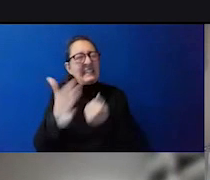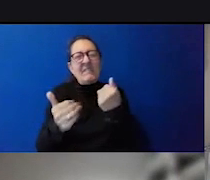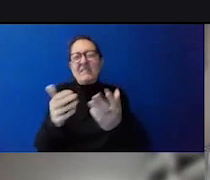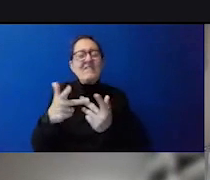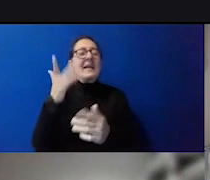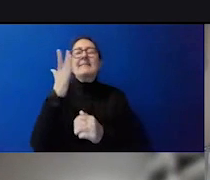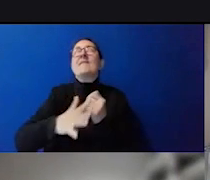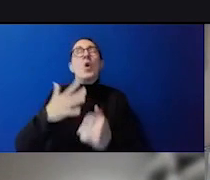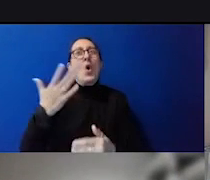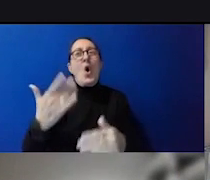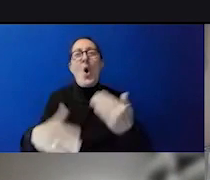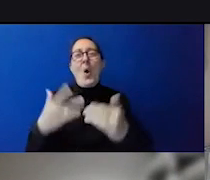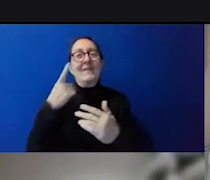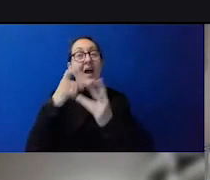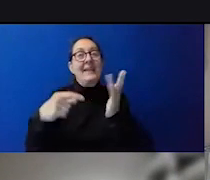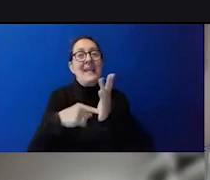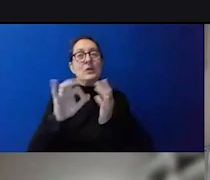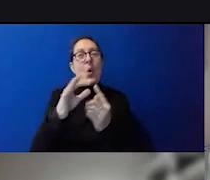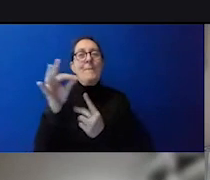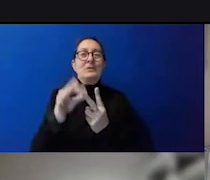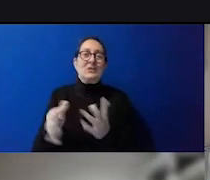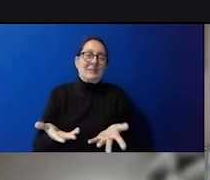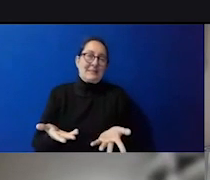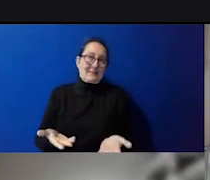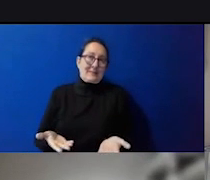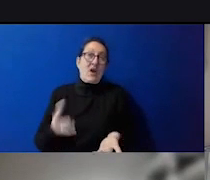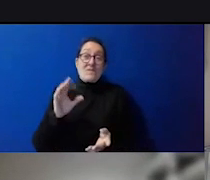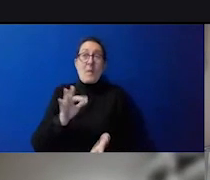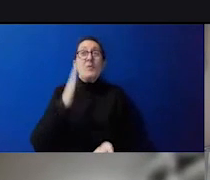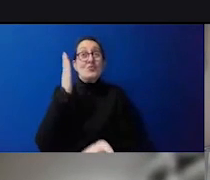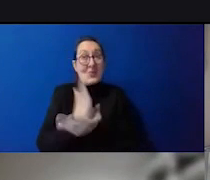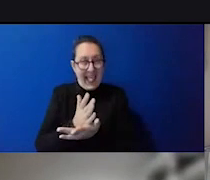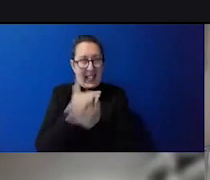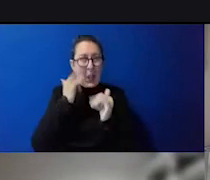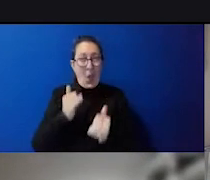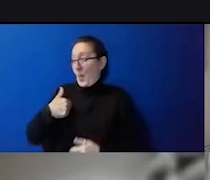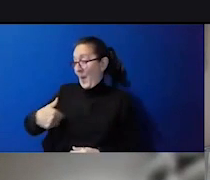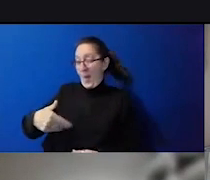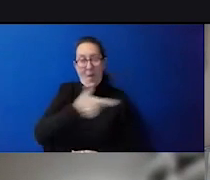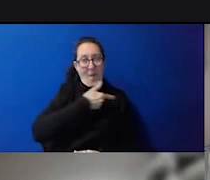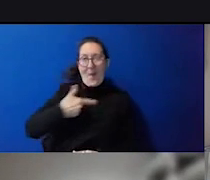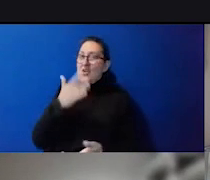to find out what your options are from a real lawyer as we all are at legal aid um